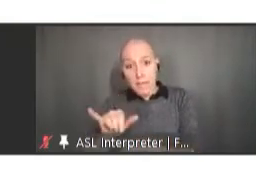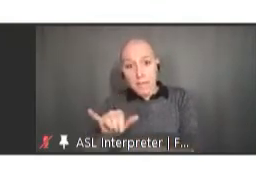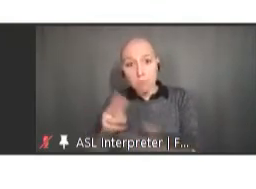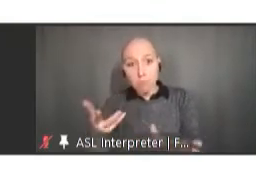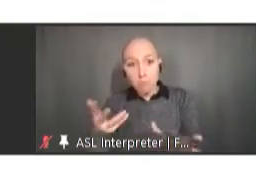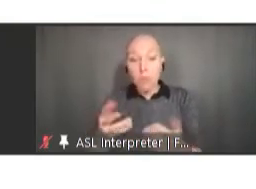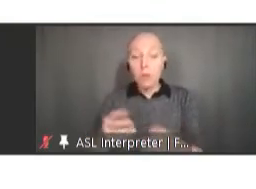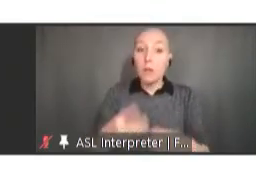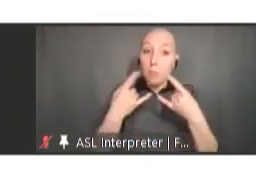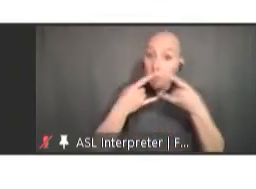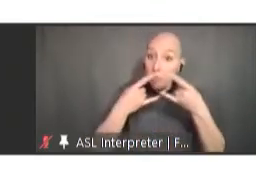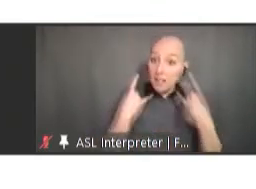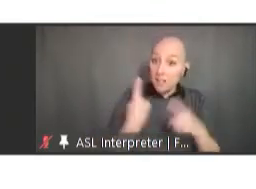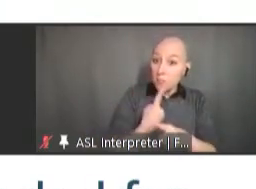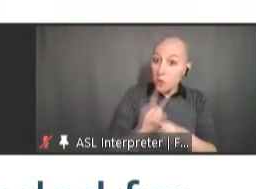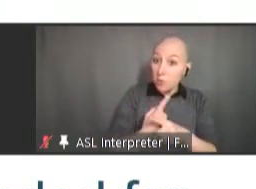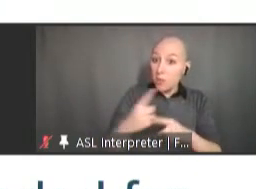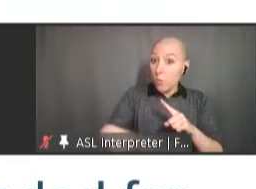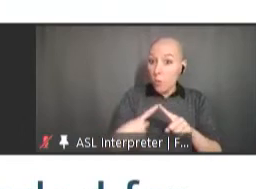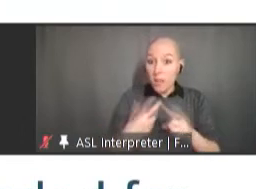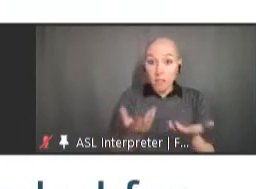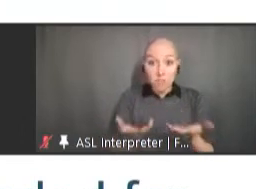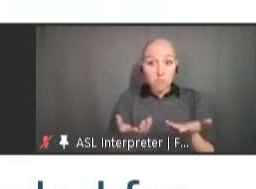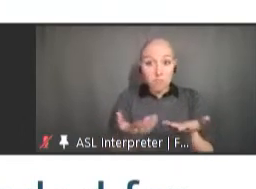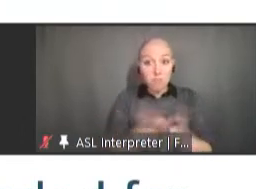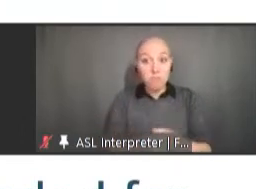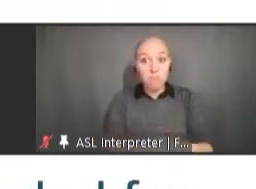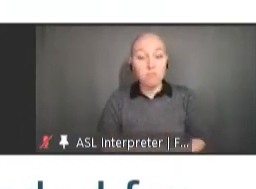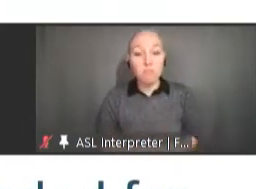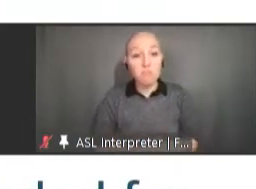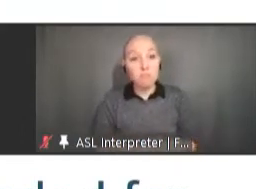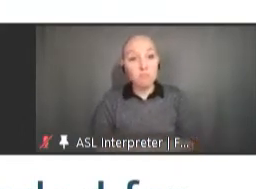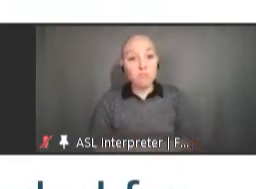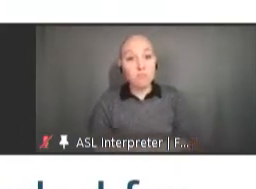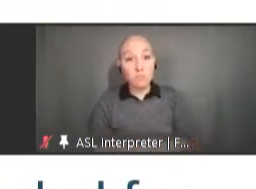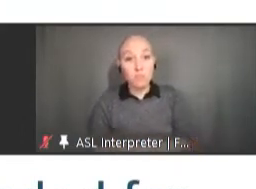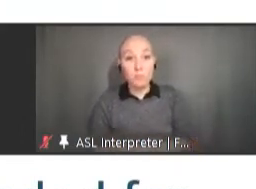Next slide, please. Now there really is an urgent need to provide answers to the